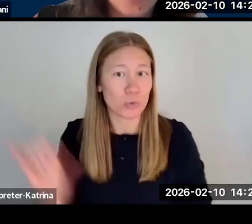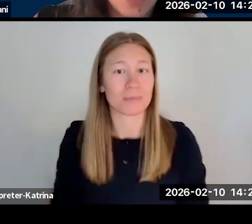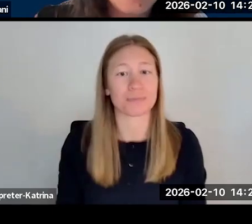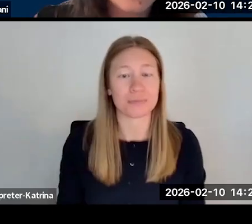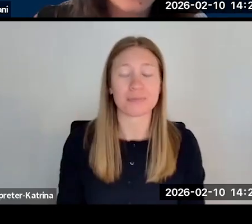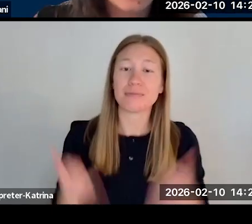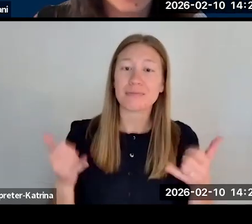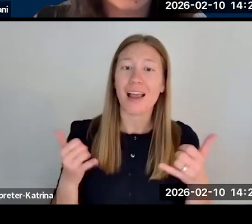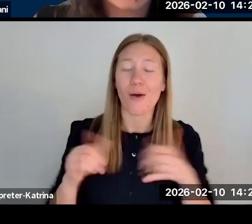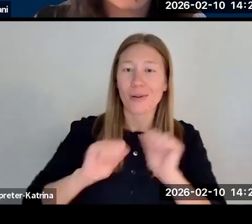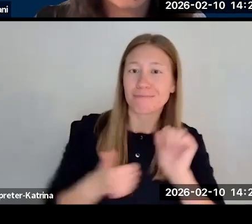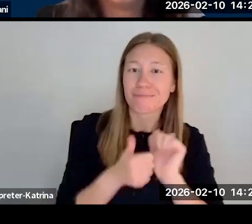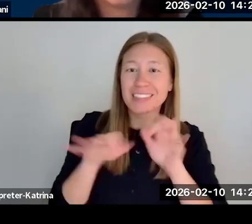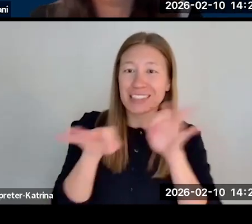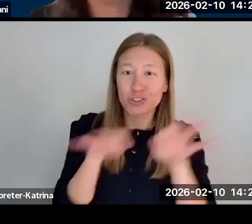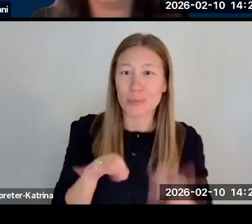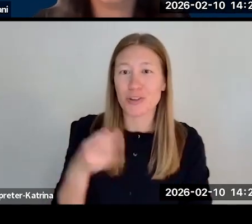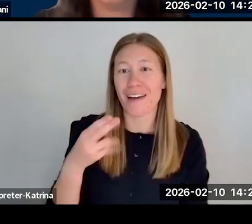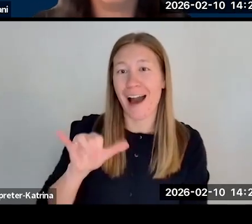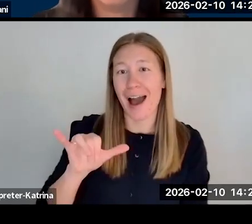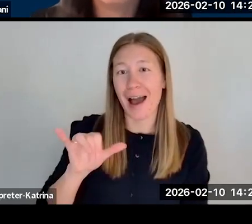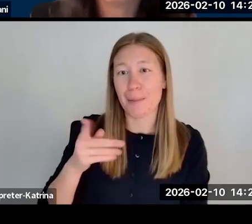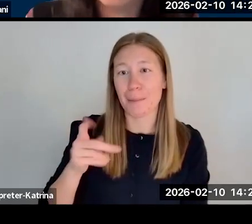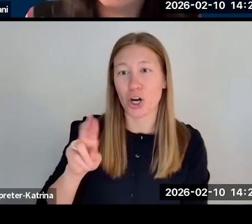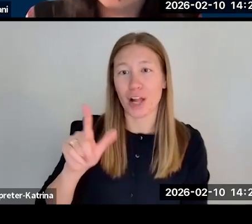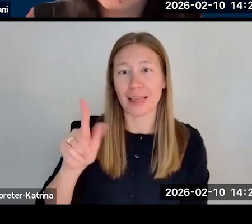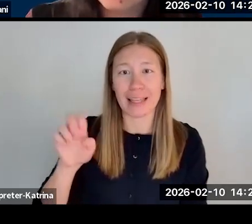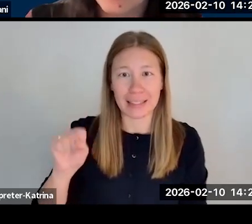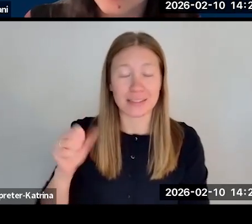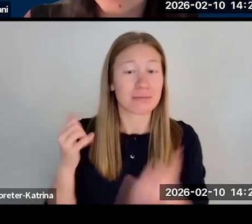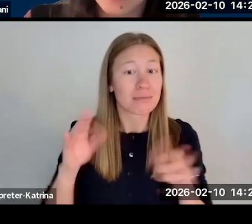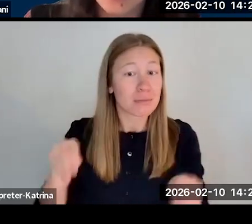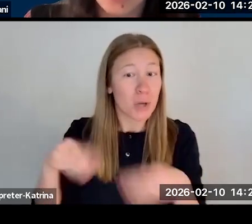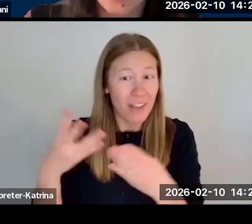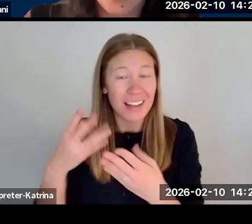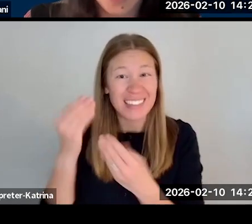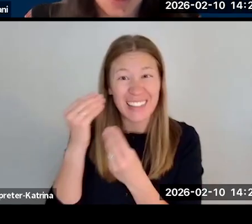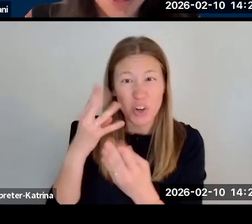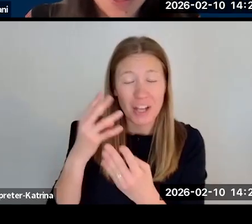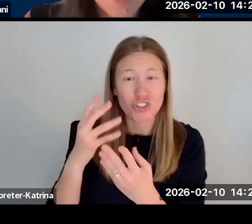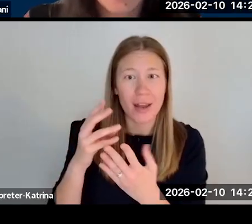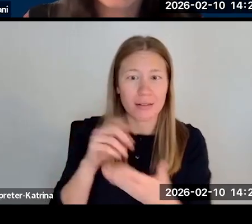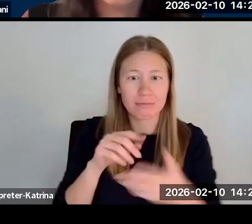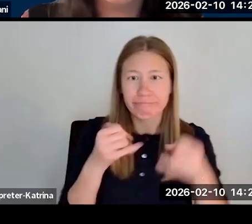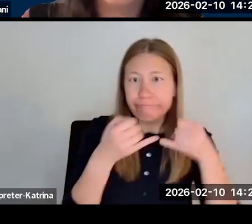So hyperlink texts provides information about a link's destination or purpose.